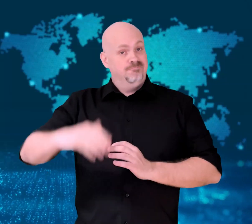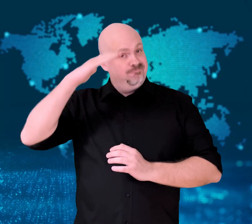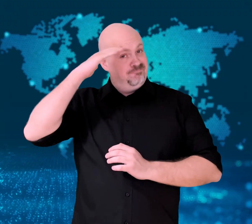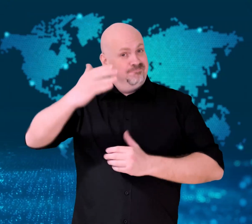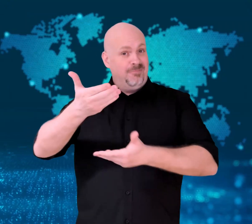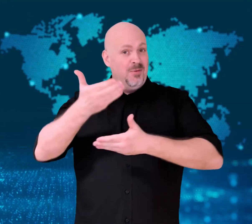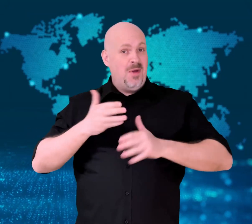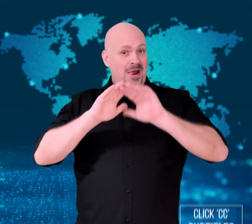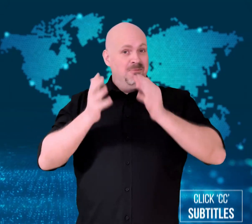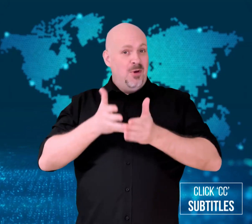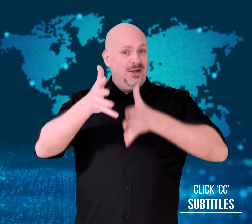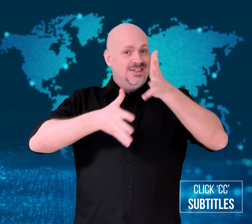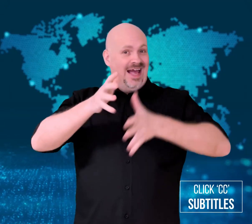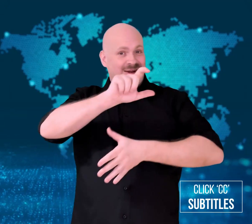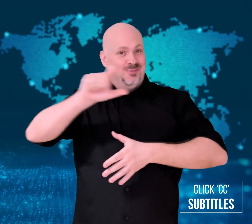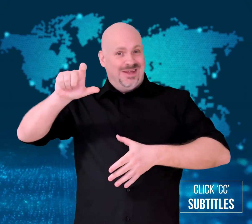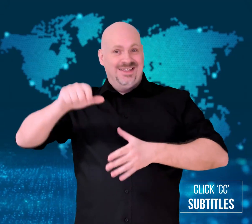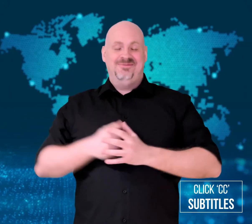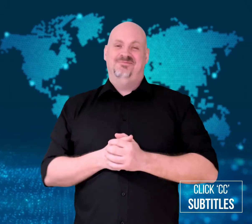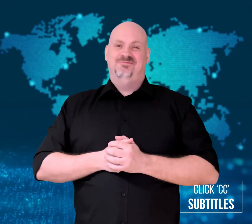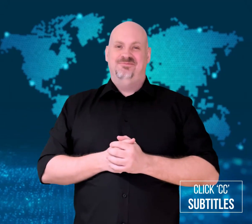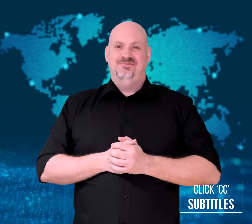Welcome to WorldSign Week!